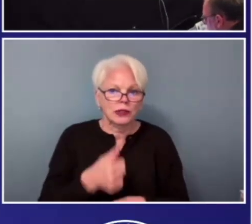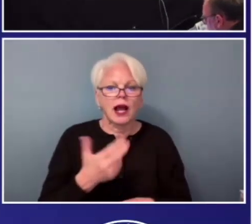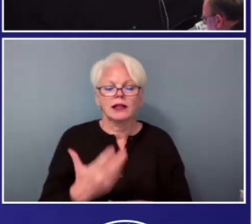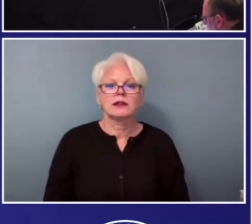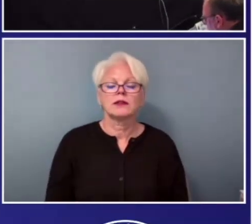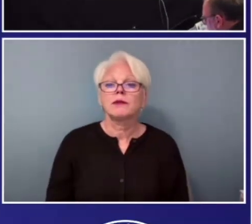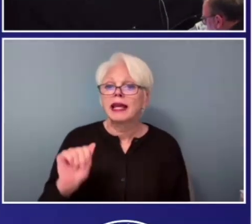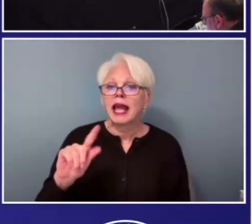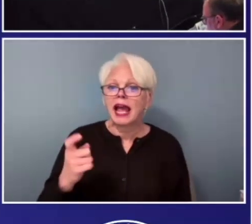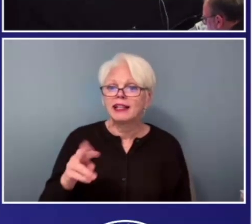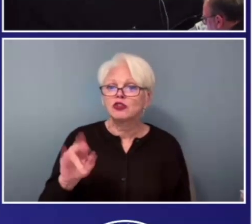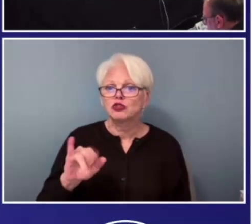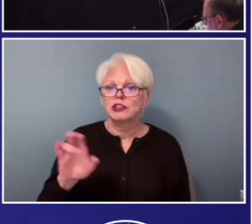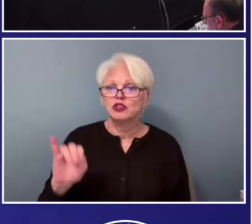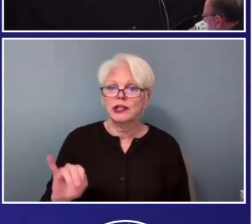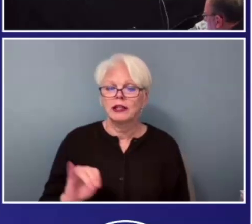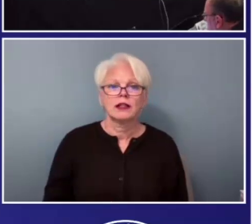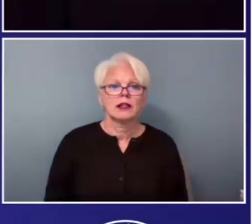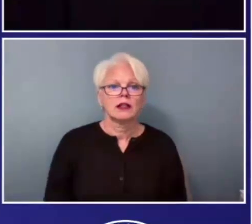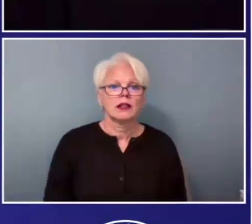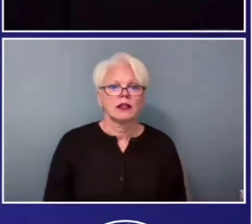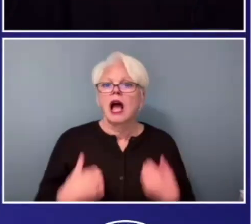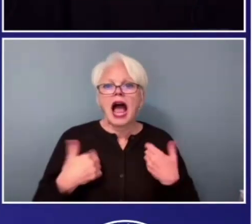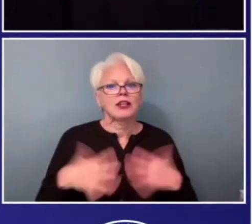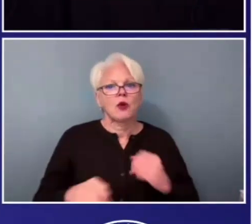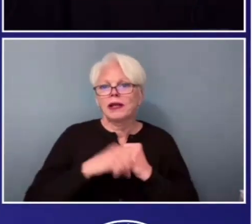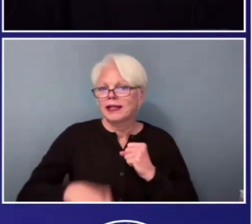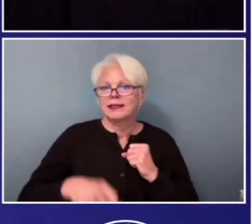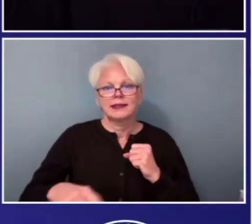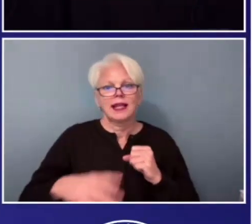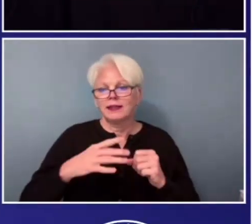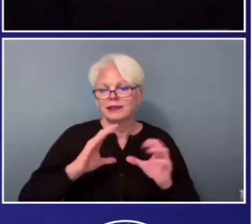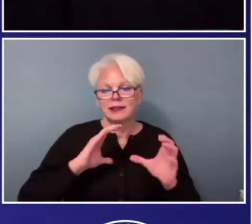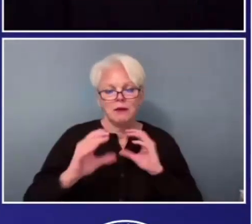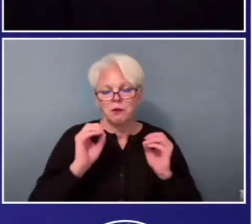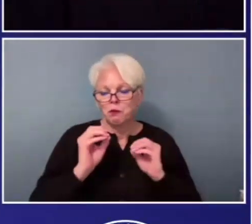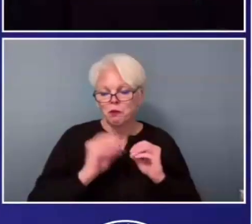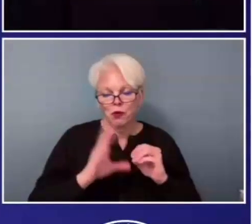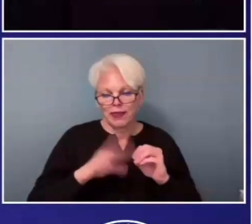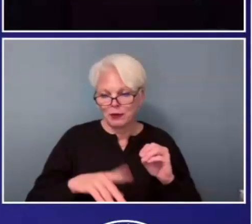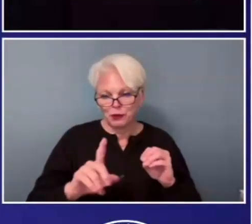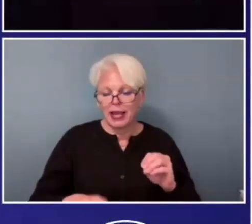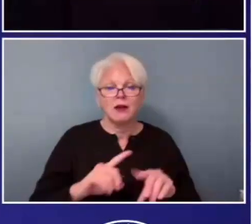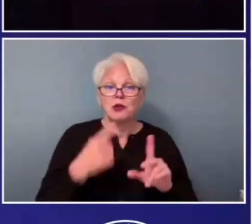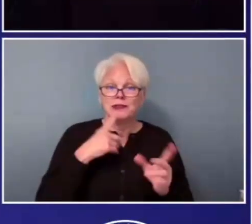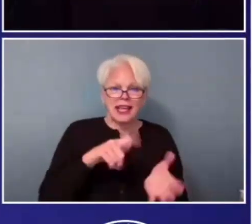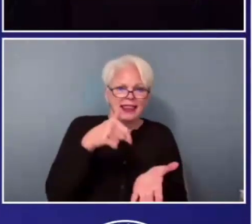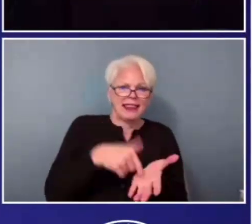Alex Ricci? I really don't want to extend the conversation more than we don't have to, but when you say this provision,